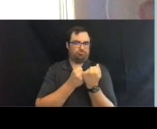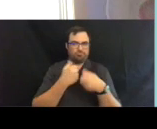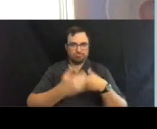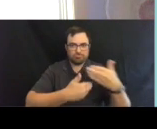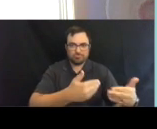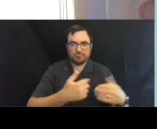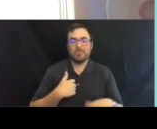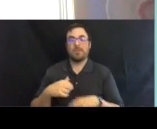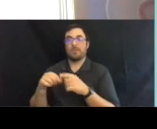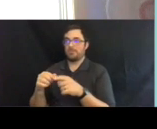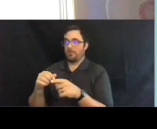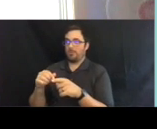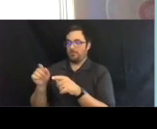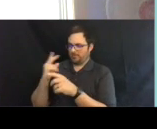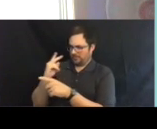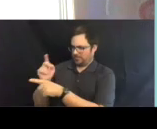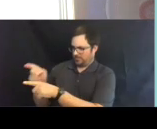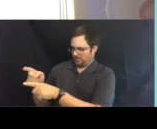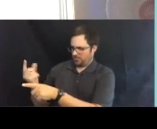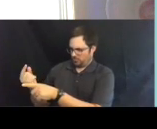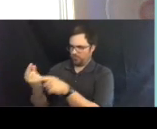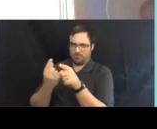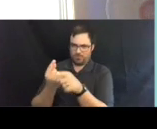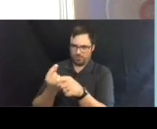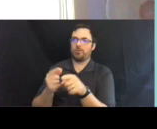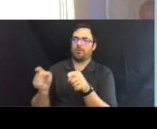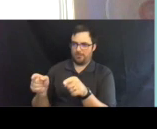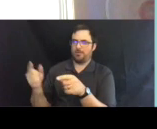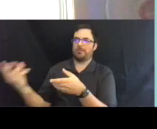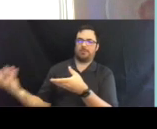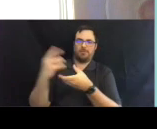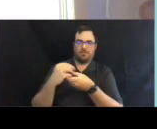my lesson, auditory lesson around some of the speech sounds that the speech